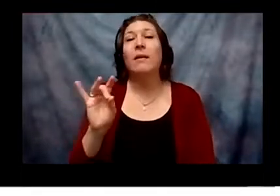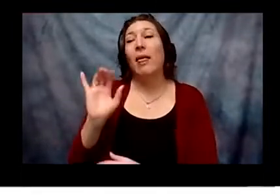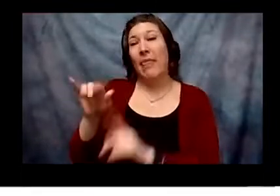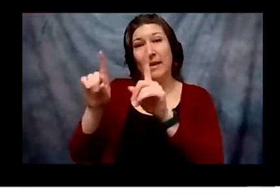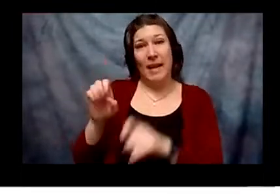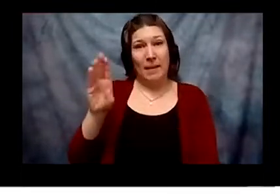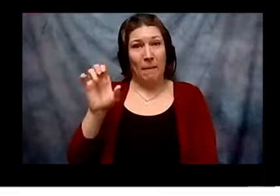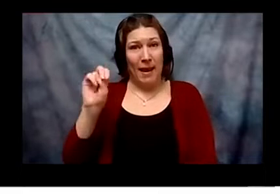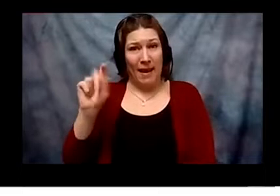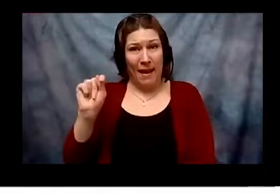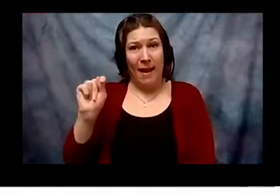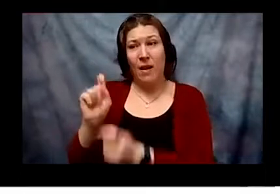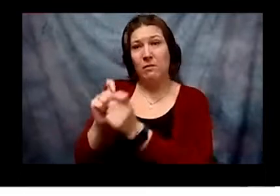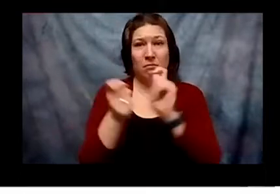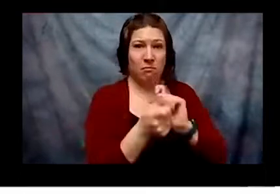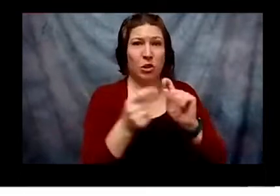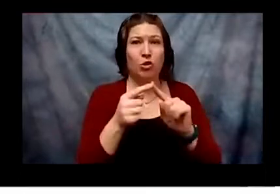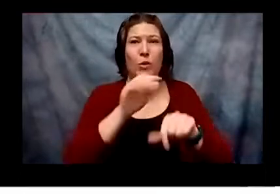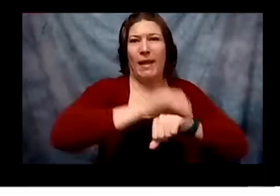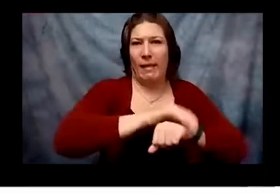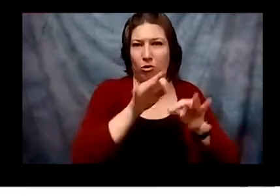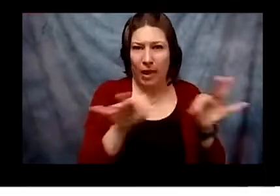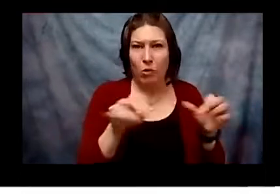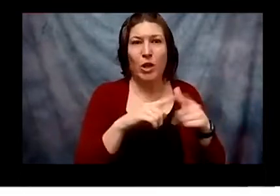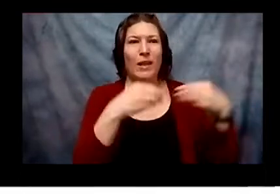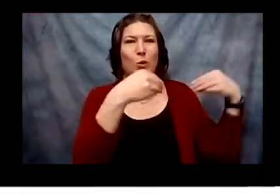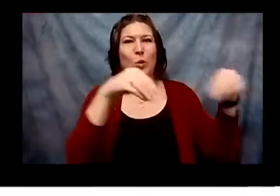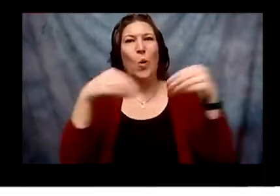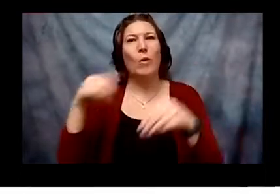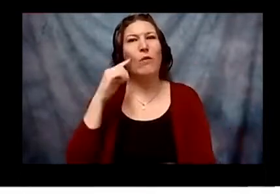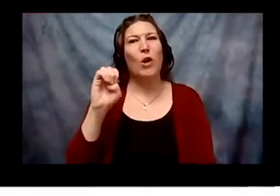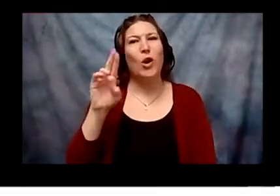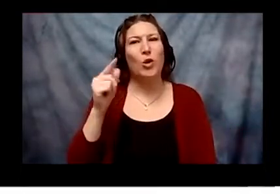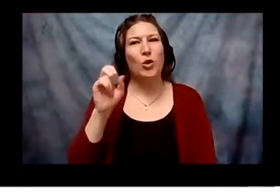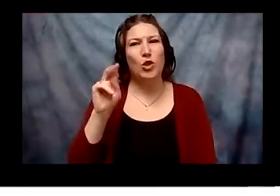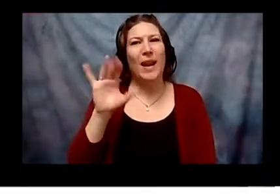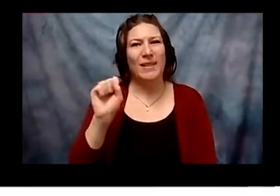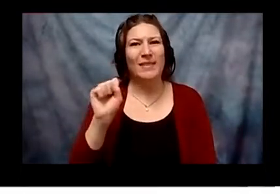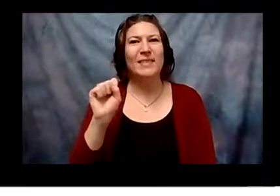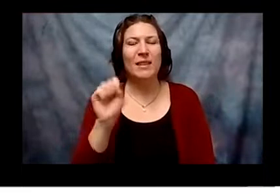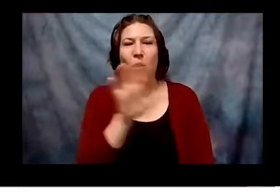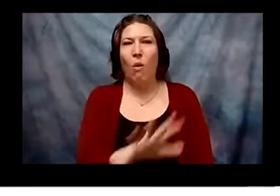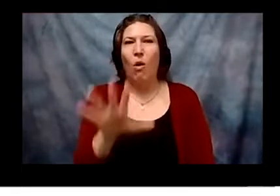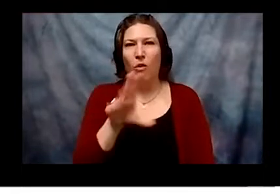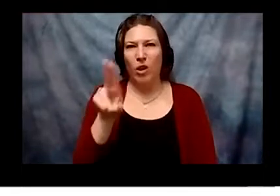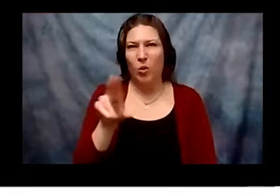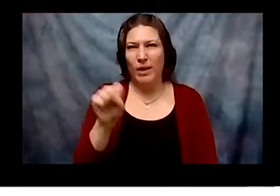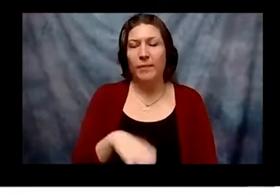it as eugenics, a eugenics tool across the US. Eugenics is a fake or pseudoscience